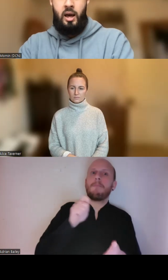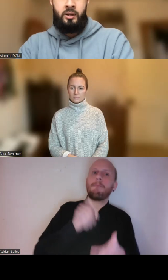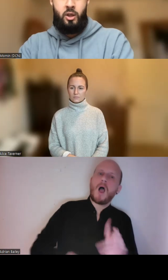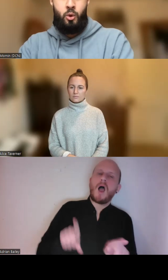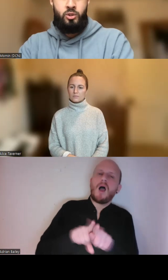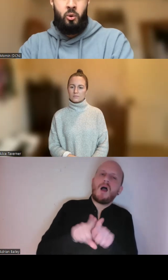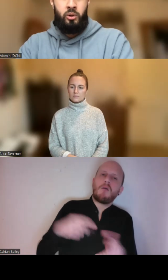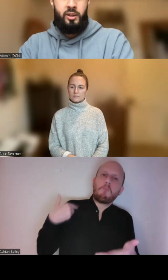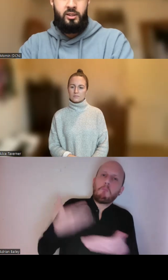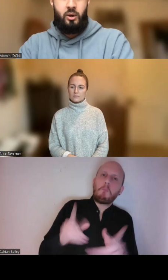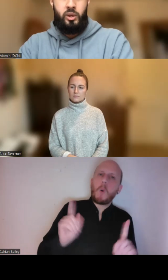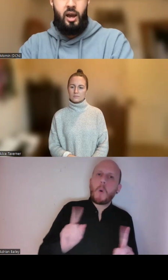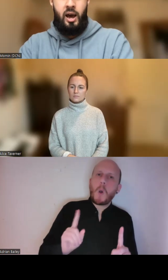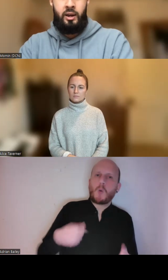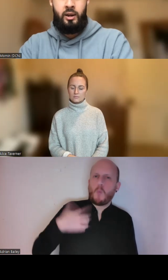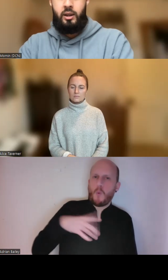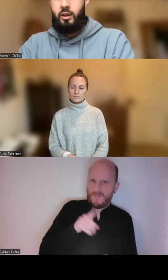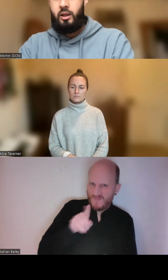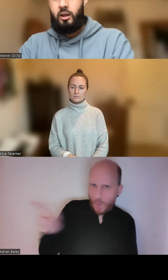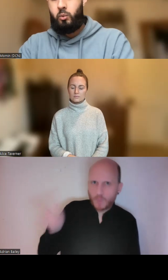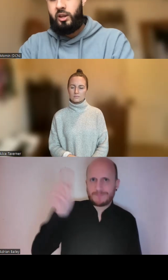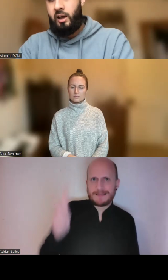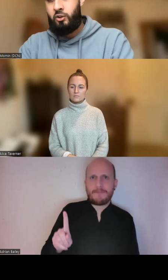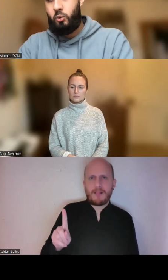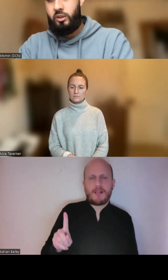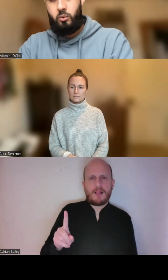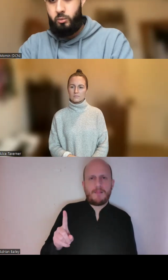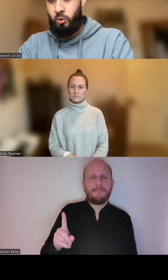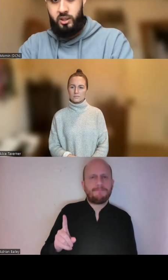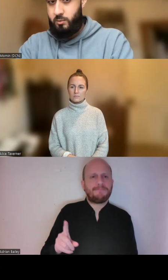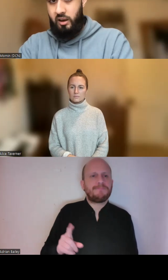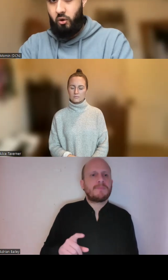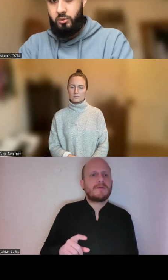and those are all things that we can do with most of these platforms.